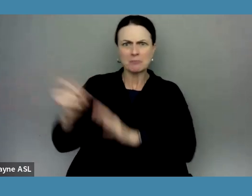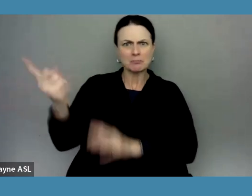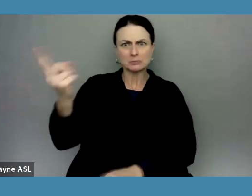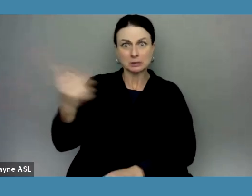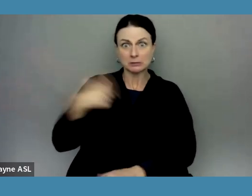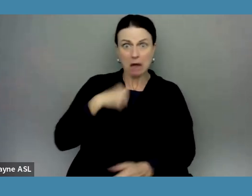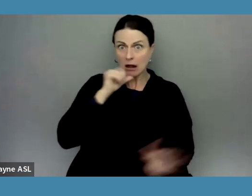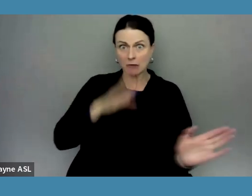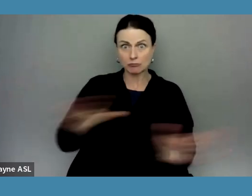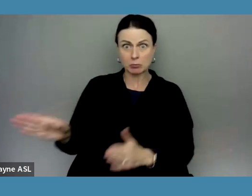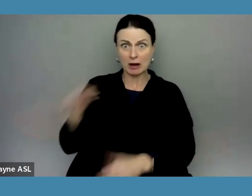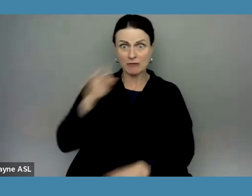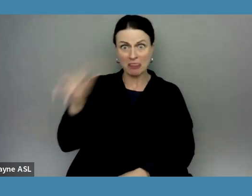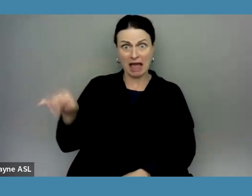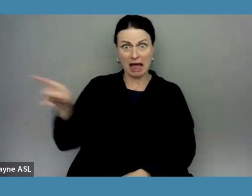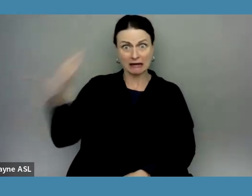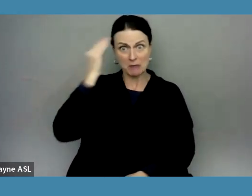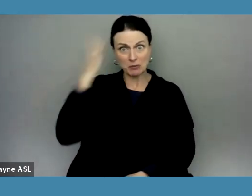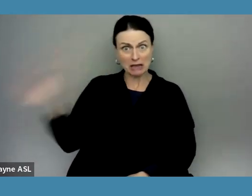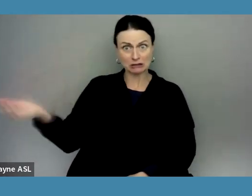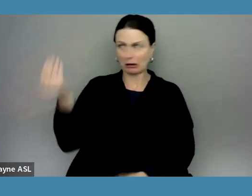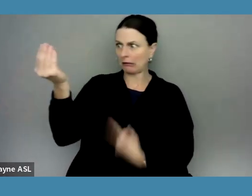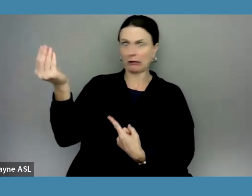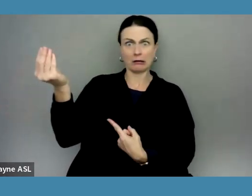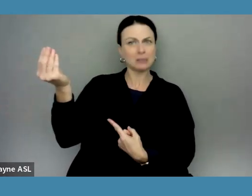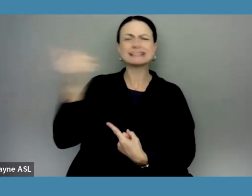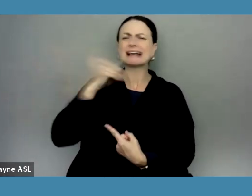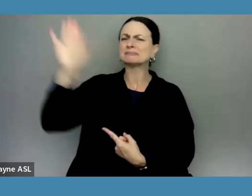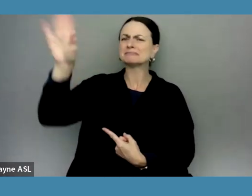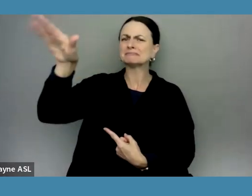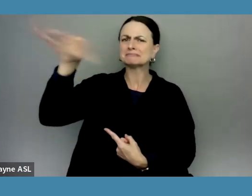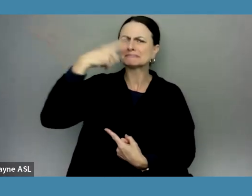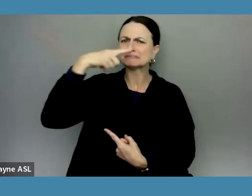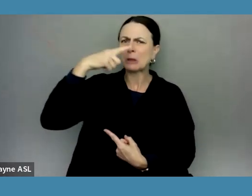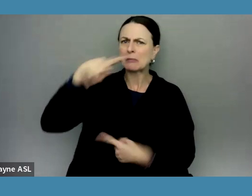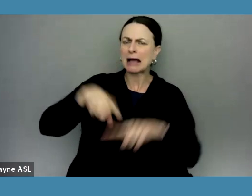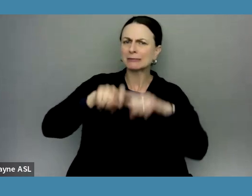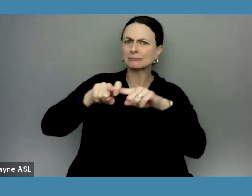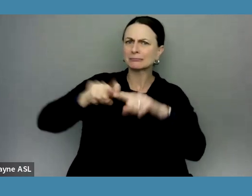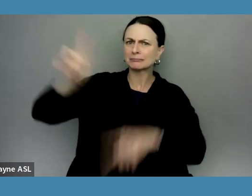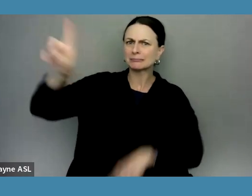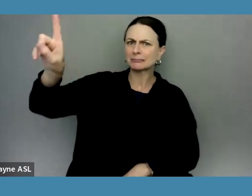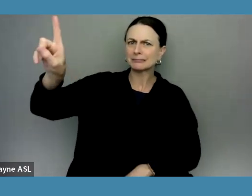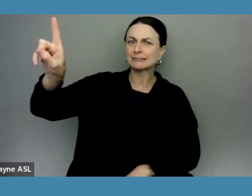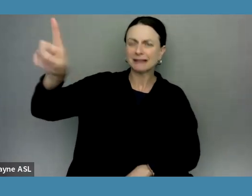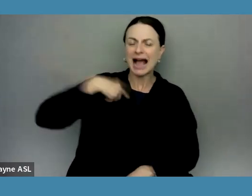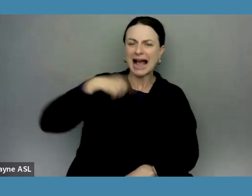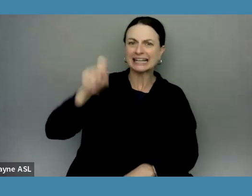So you can ask the hearing officer at any time, say, you know, I really need to take a break.